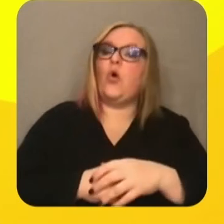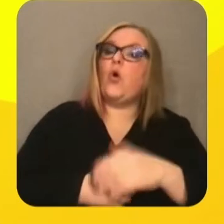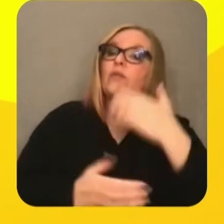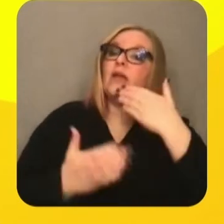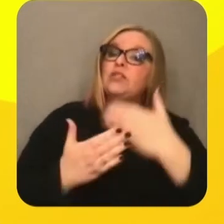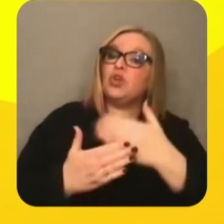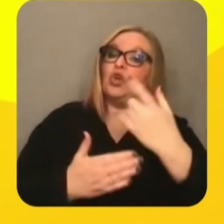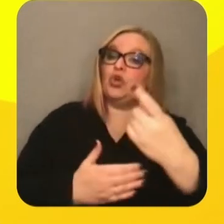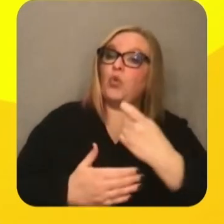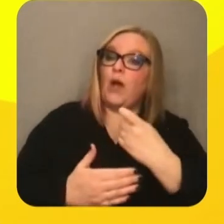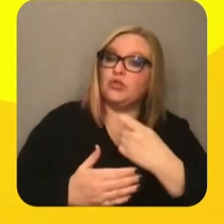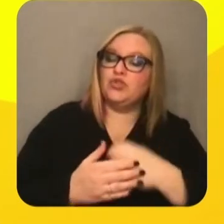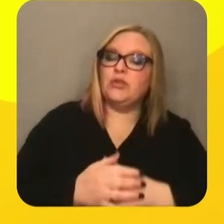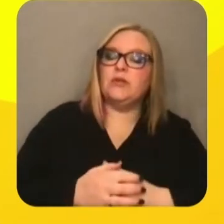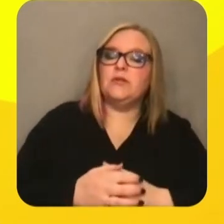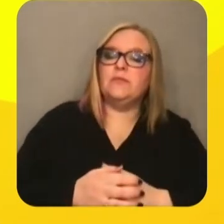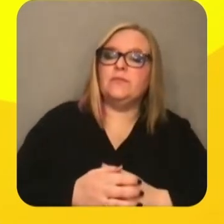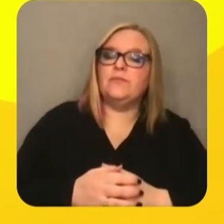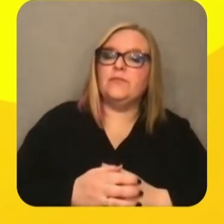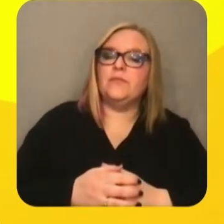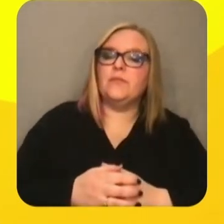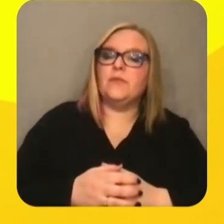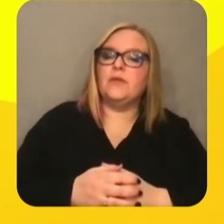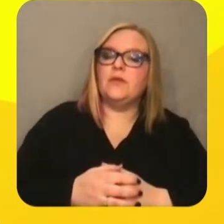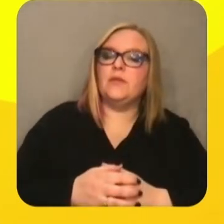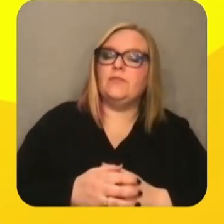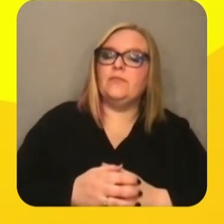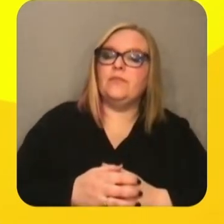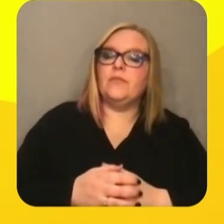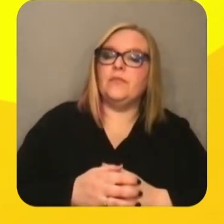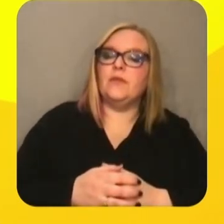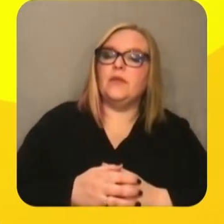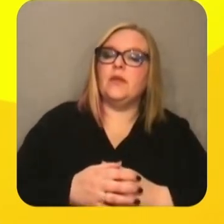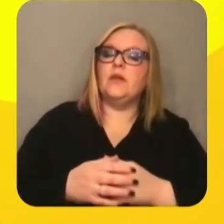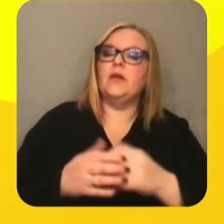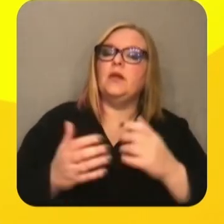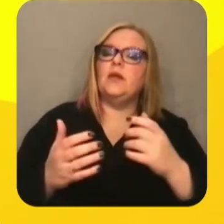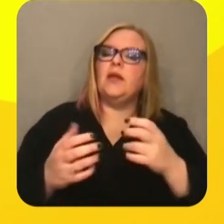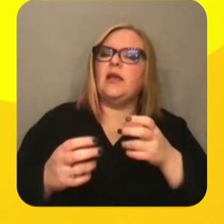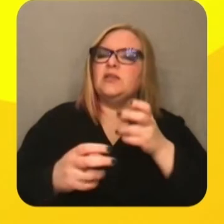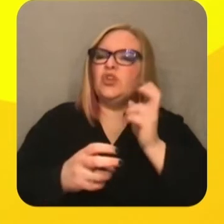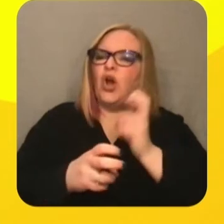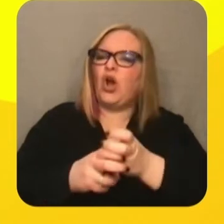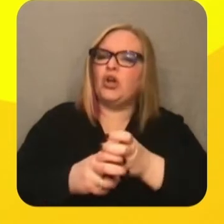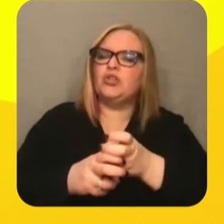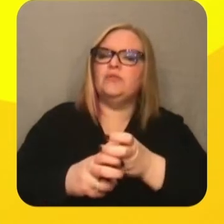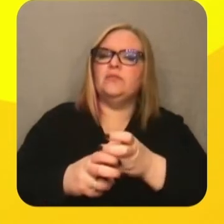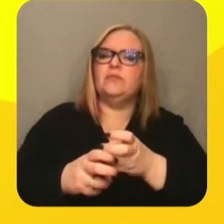And it's hard to even share more than what Bo just said.